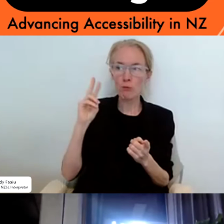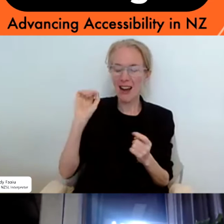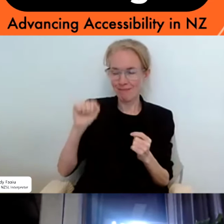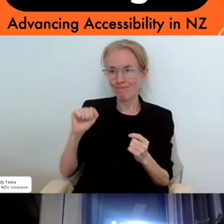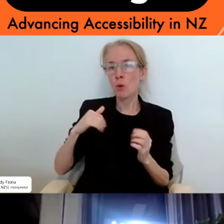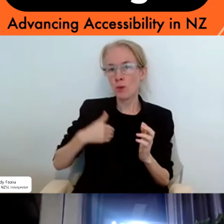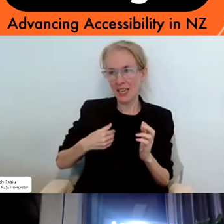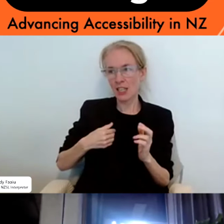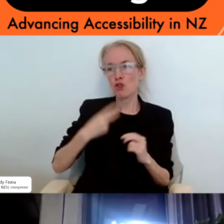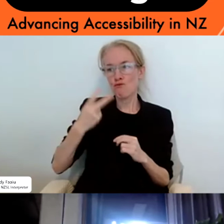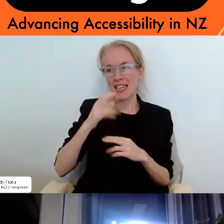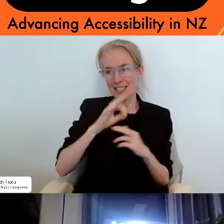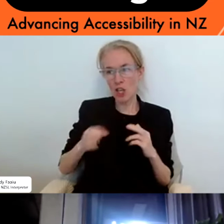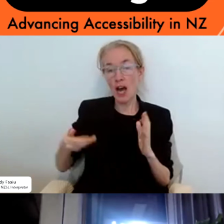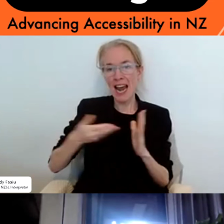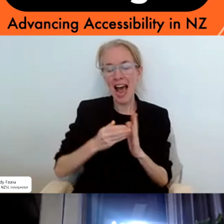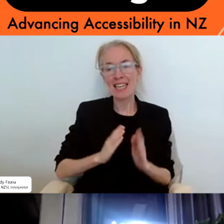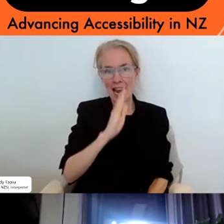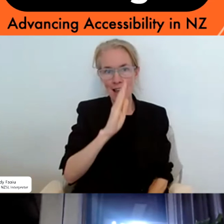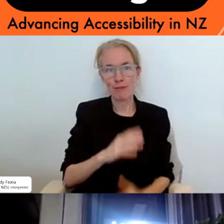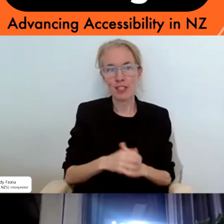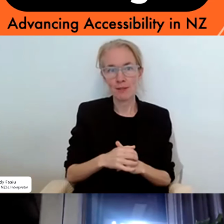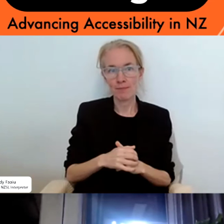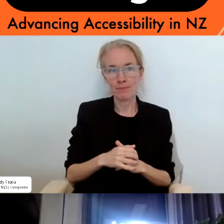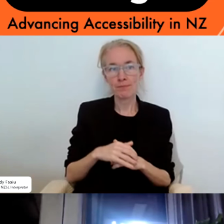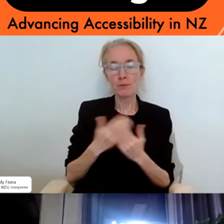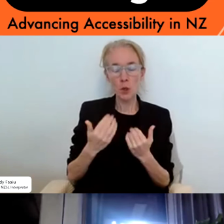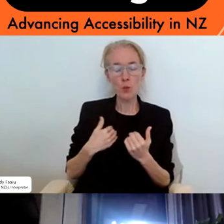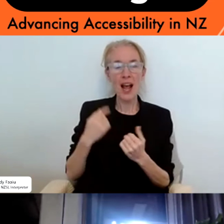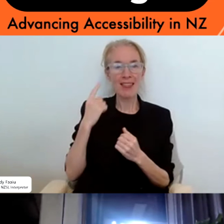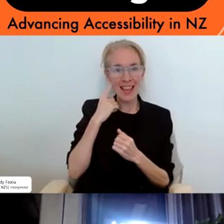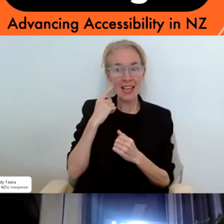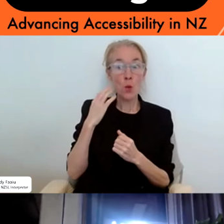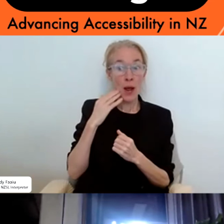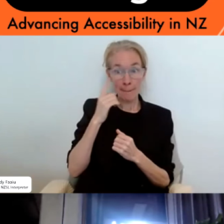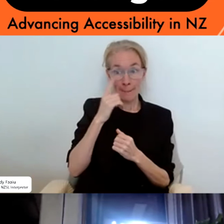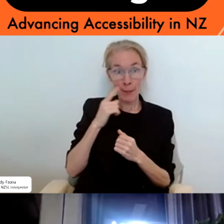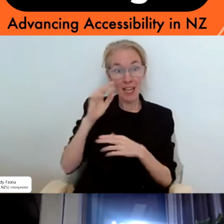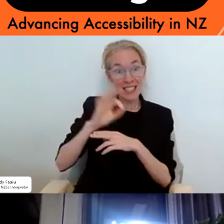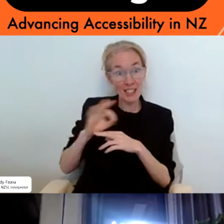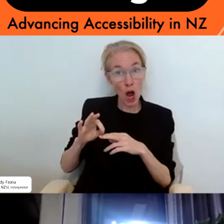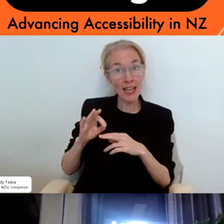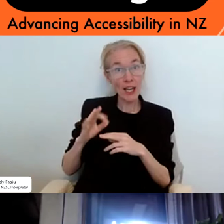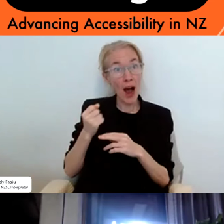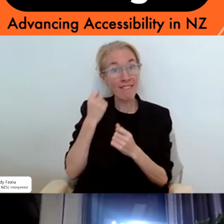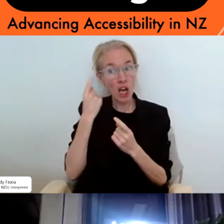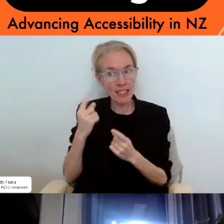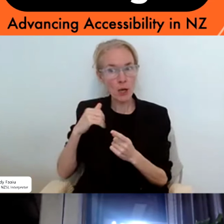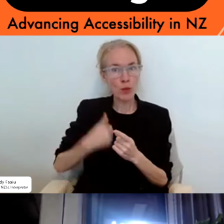aren't happening with the asset owner at the start. Well said,